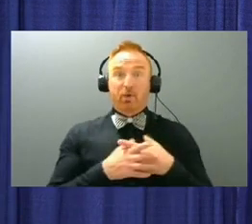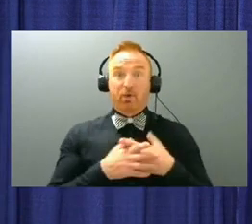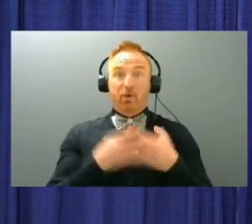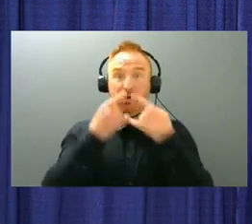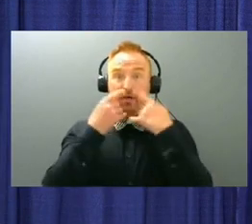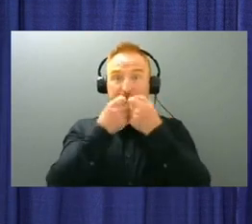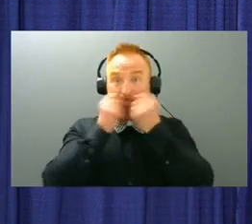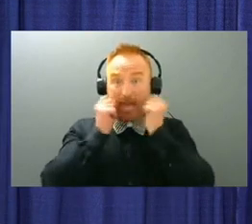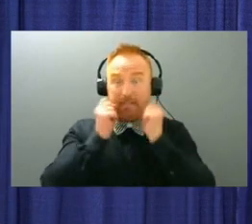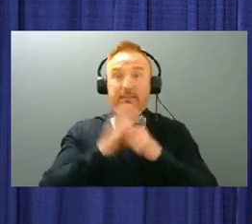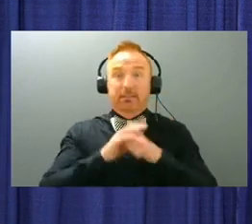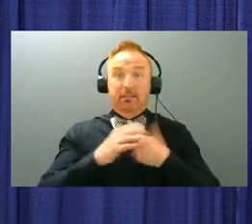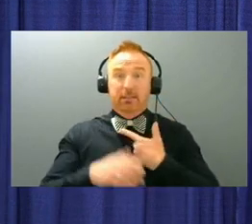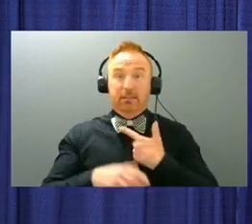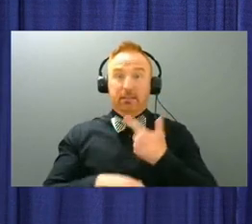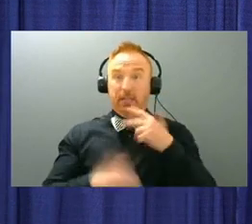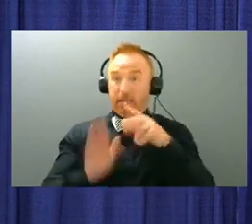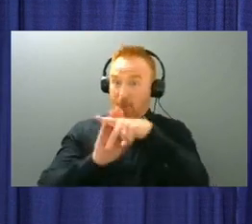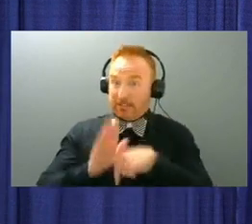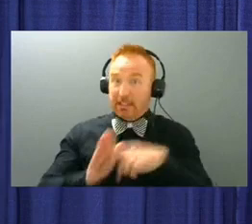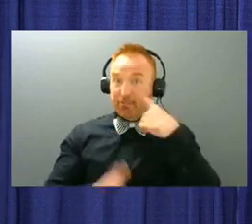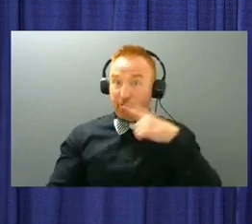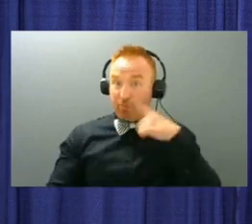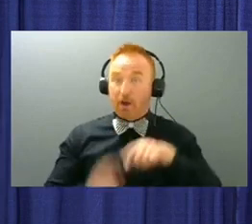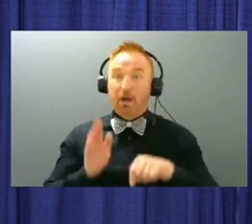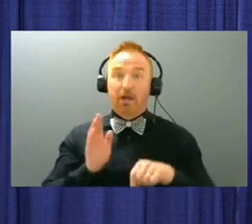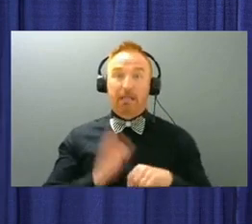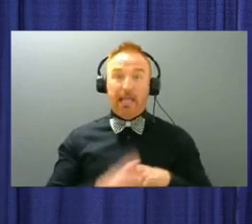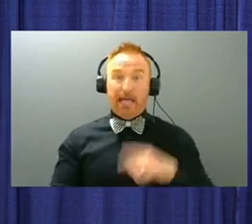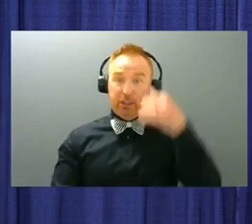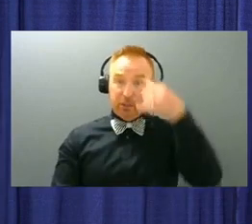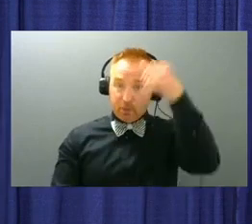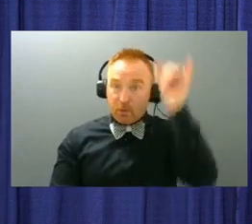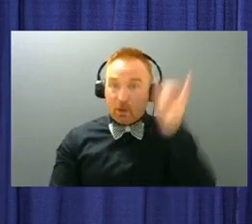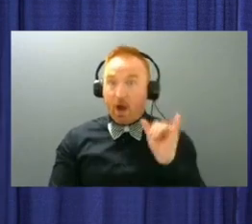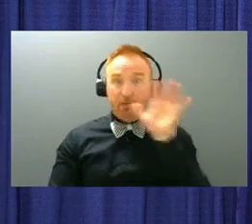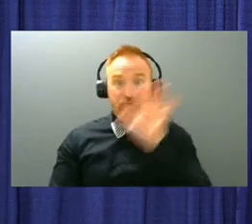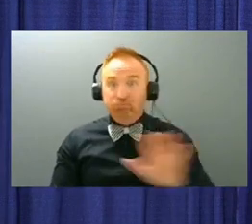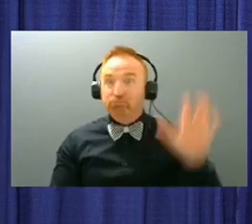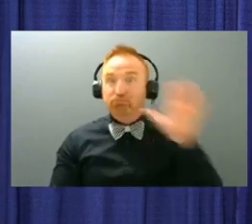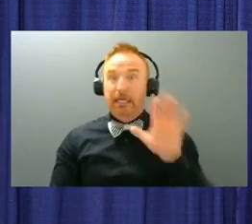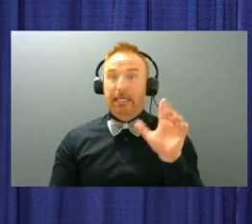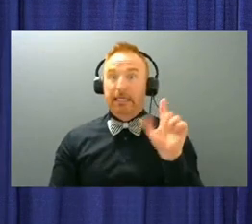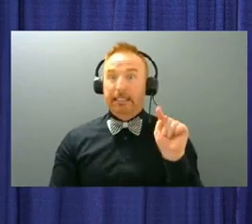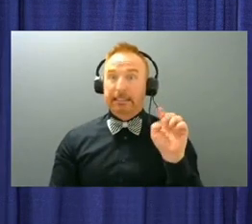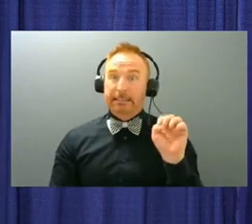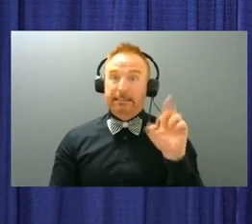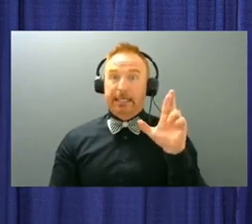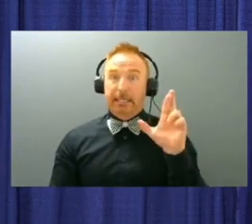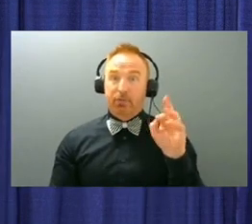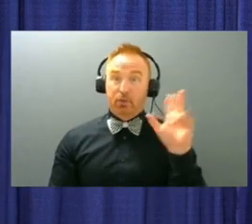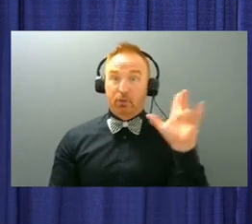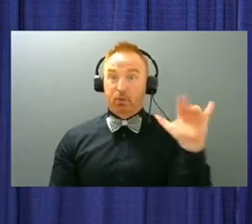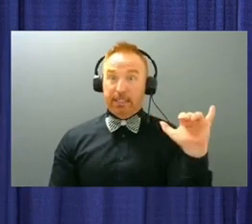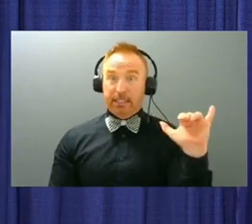masks policies as a territorial initiative.